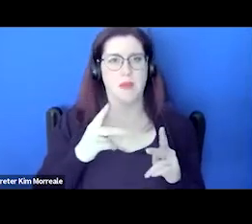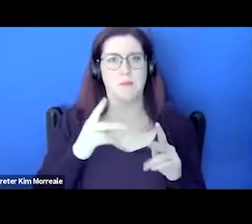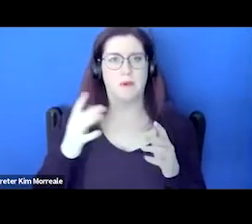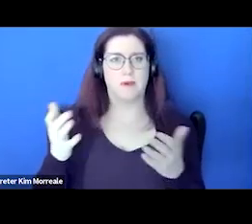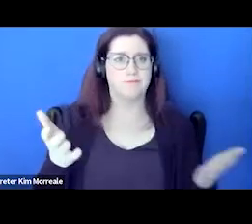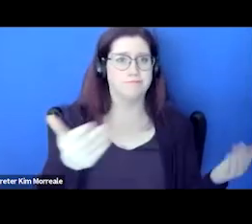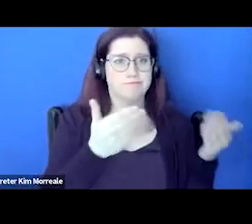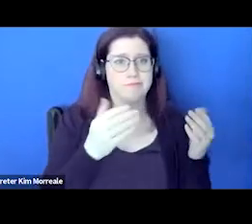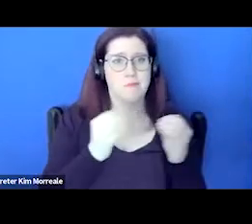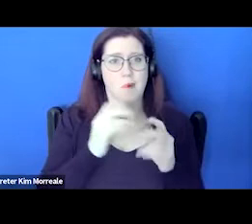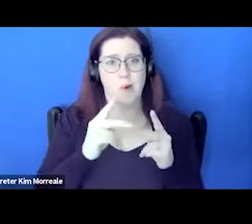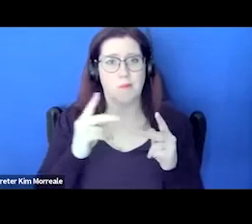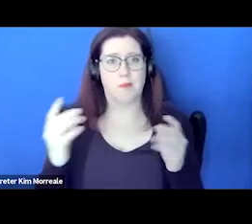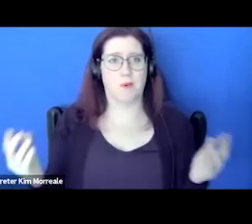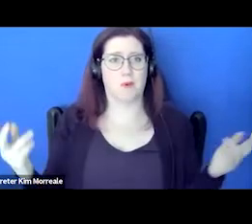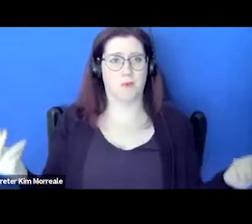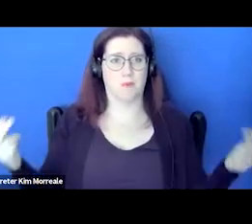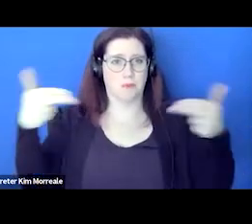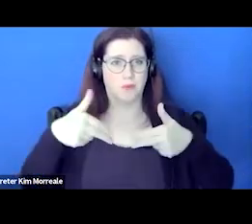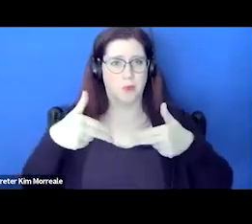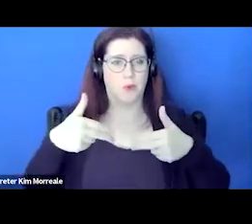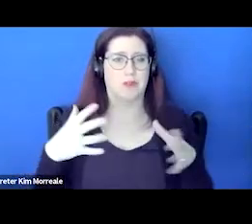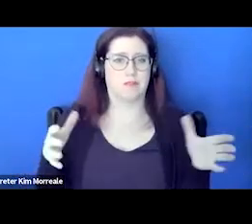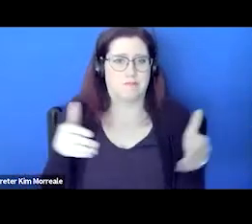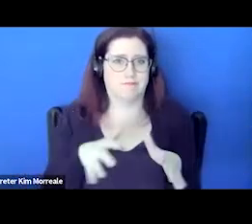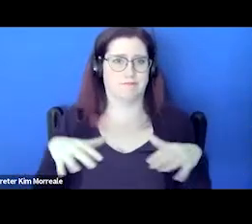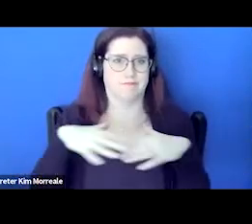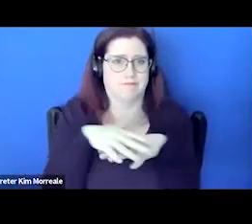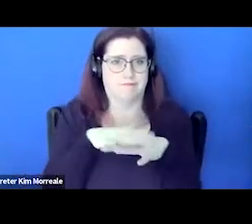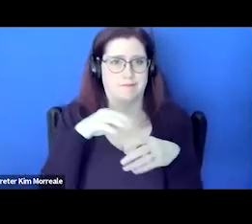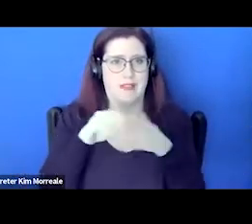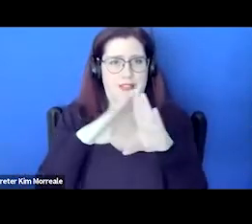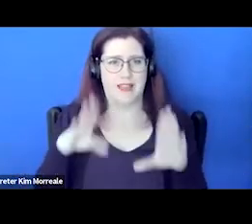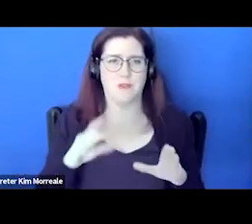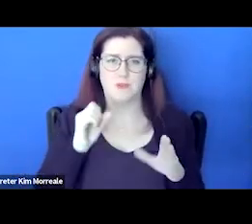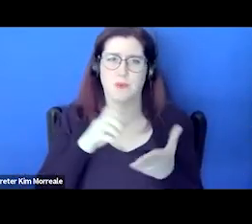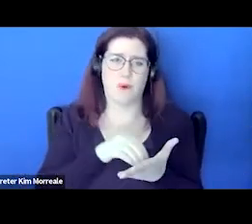family and friends in their house. So oftentimes the homes are very overcrowded.